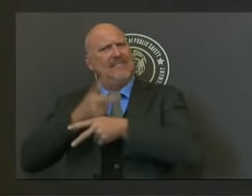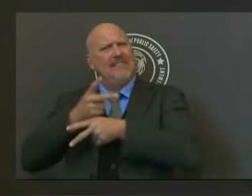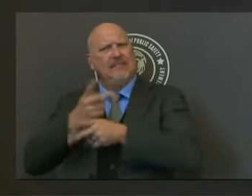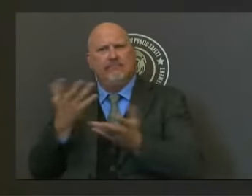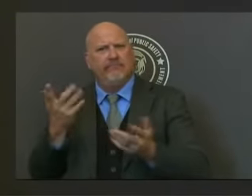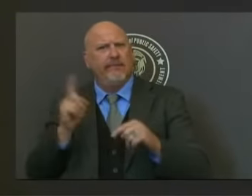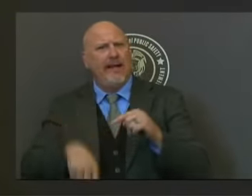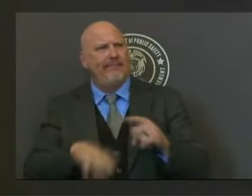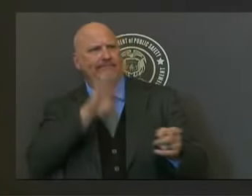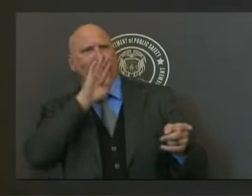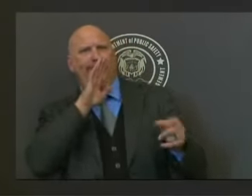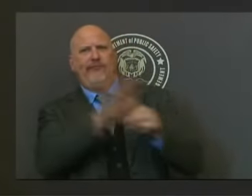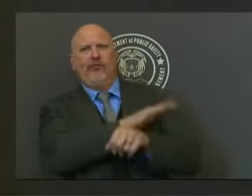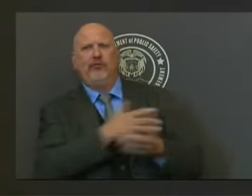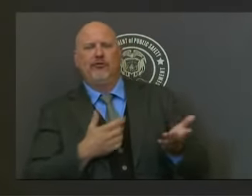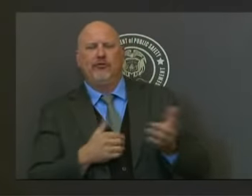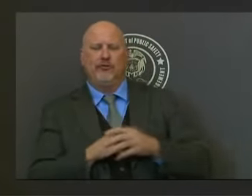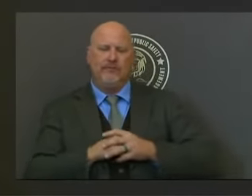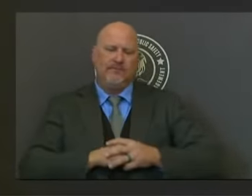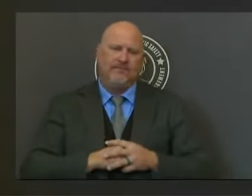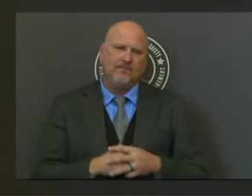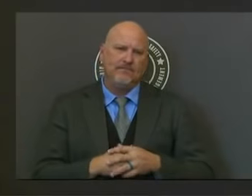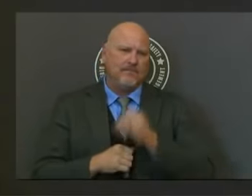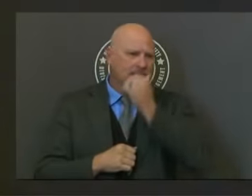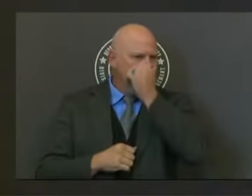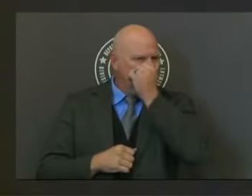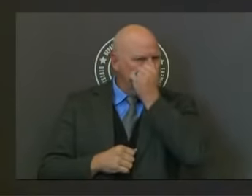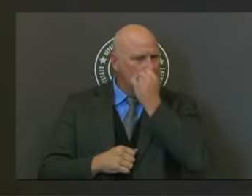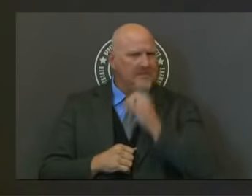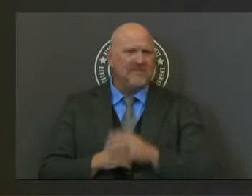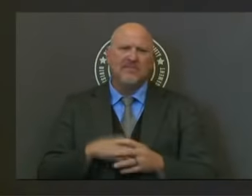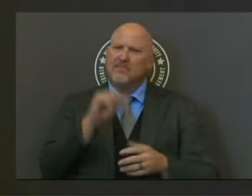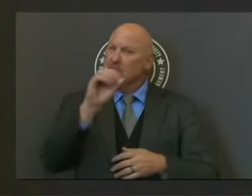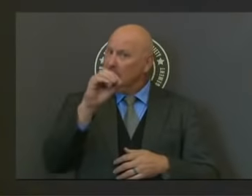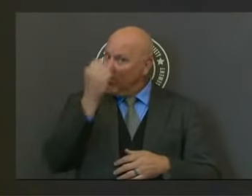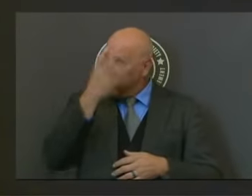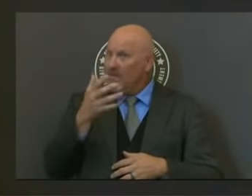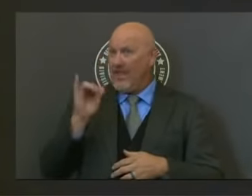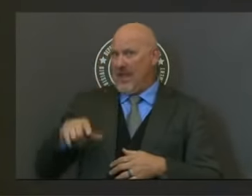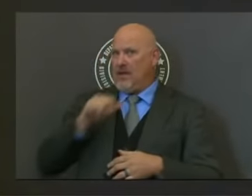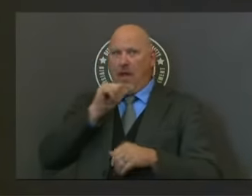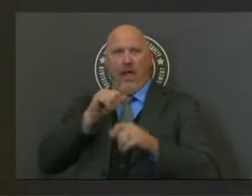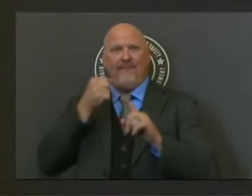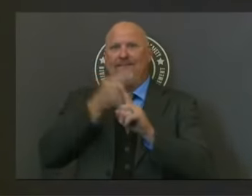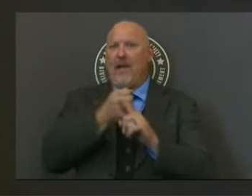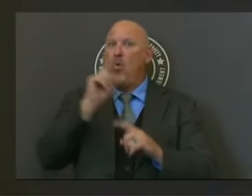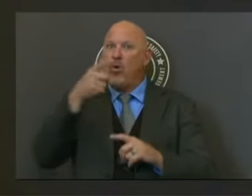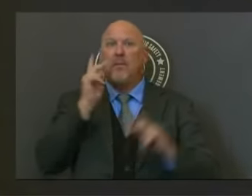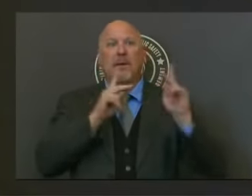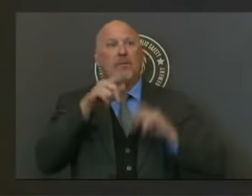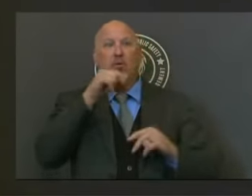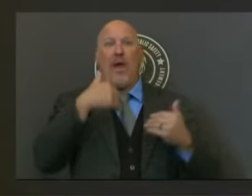and saw may not be just a covert nineteen patients are going to